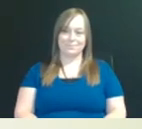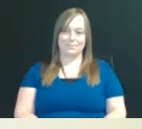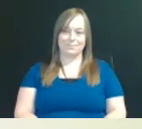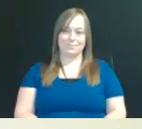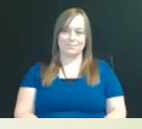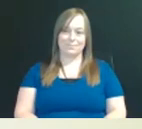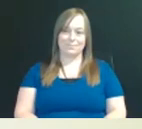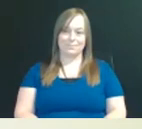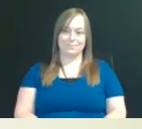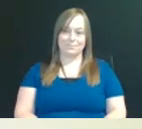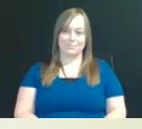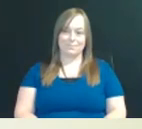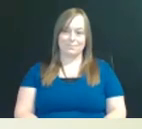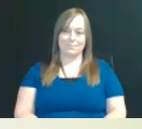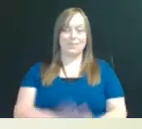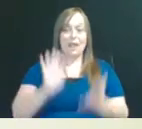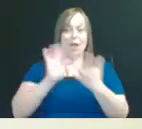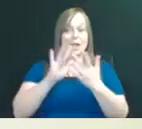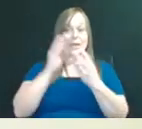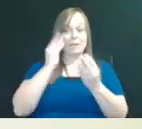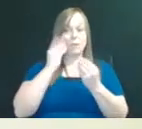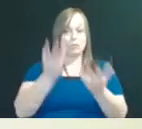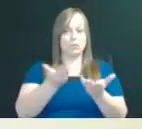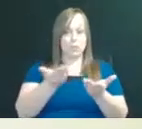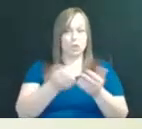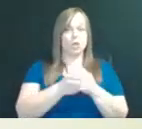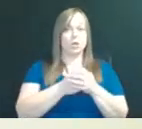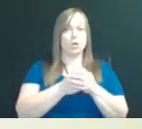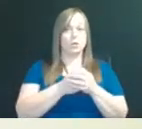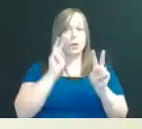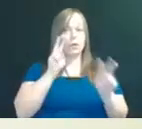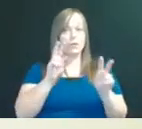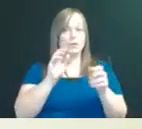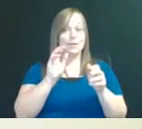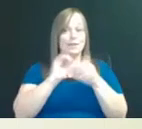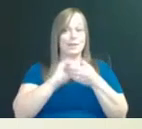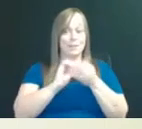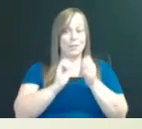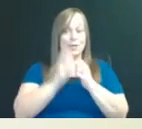So here's our contact information. We look forward to collaborating on future projects.